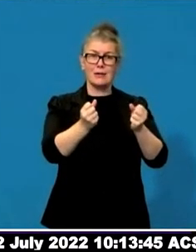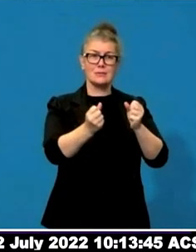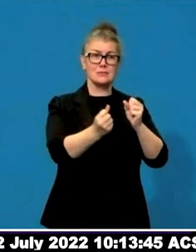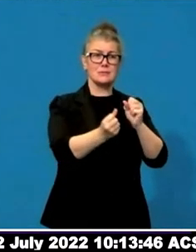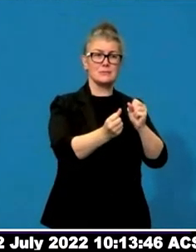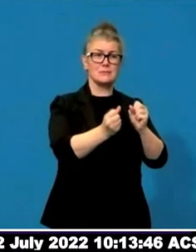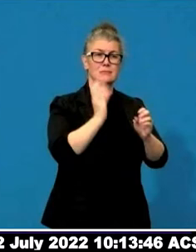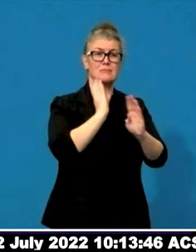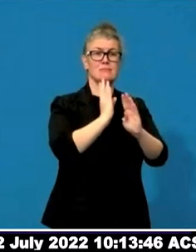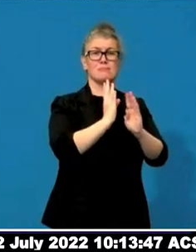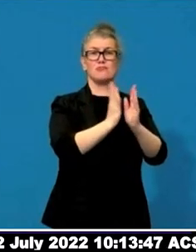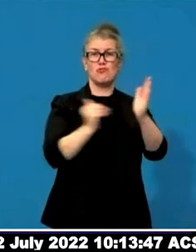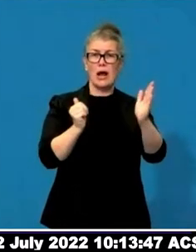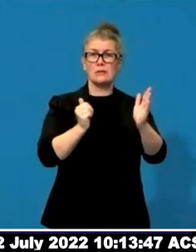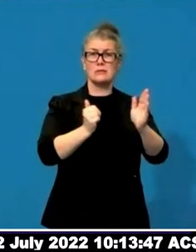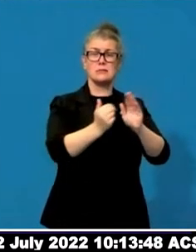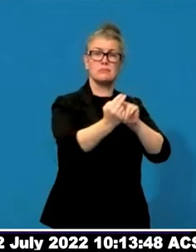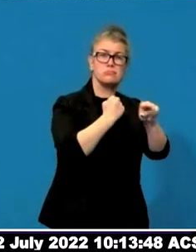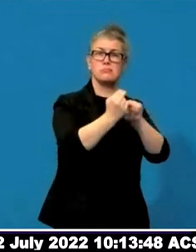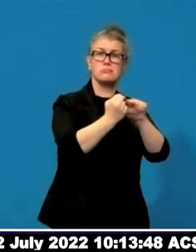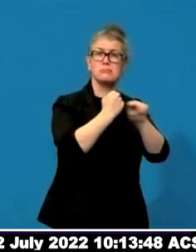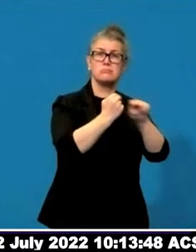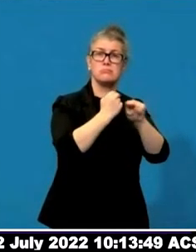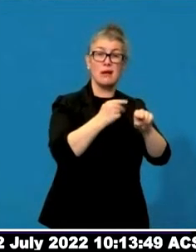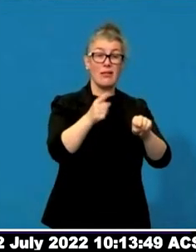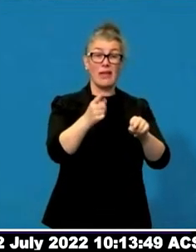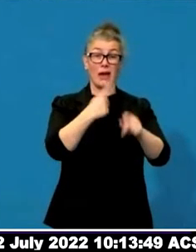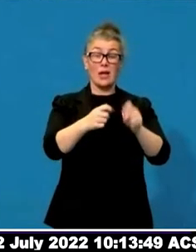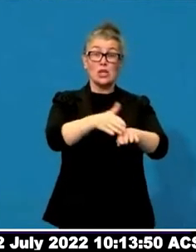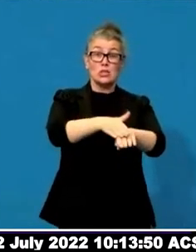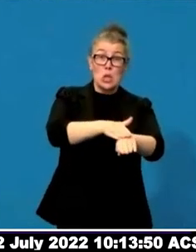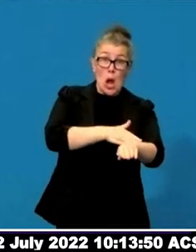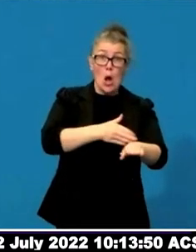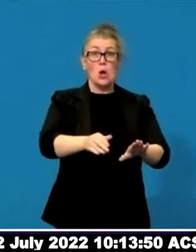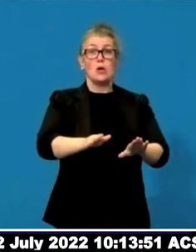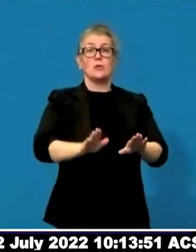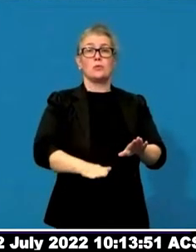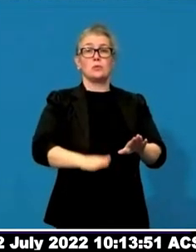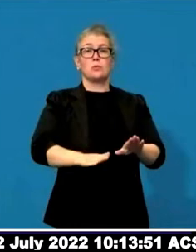Em is nodding. And do they slow down to the right speed all the time?